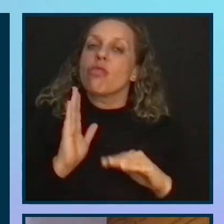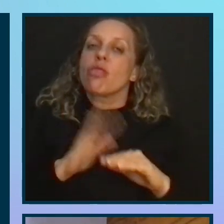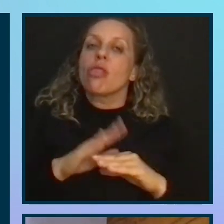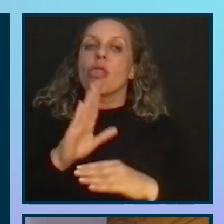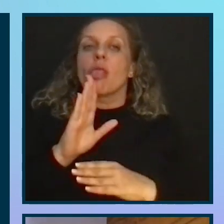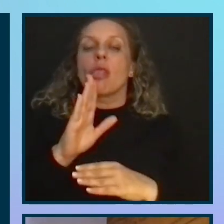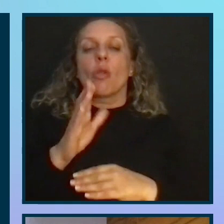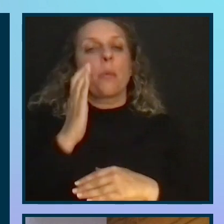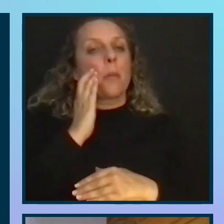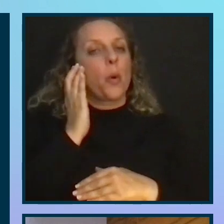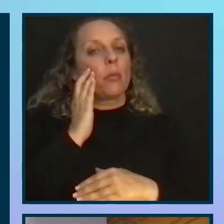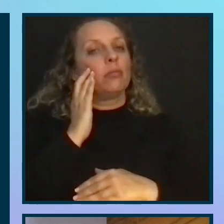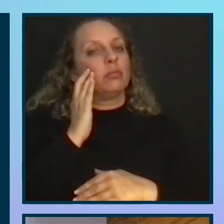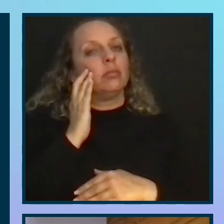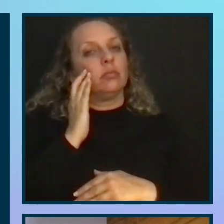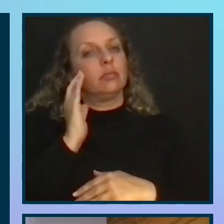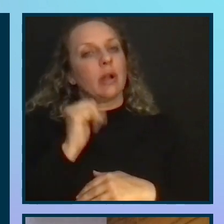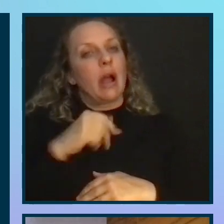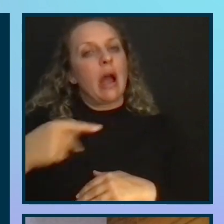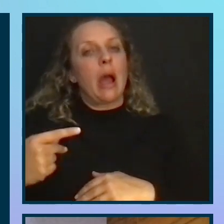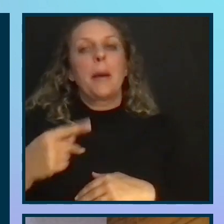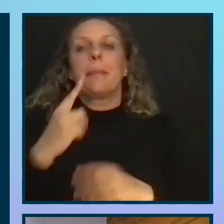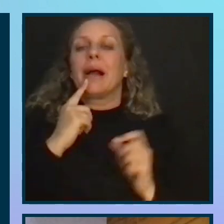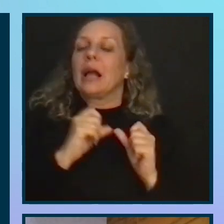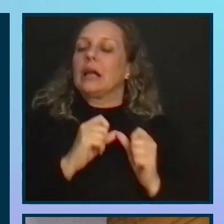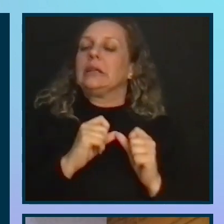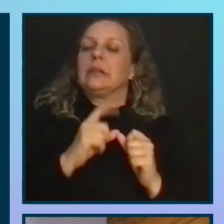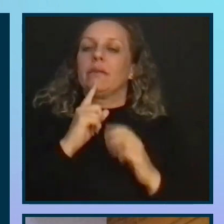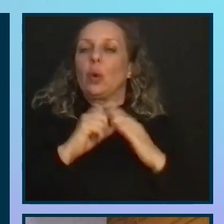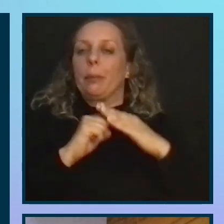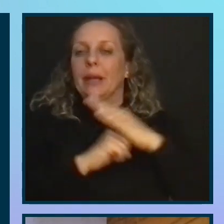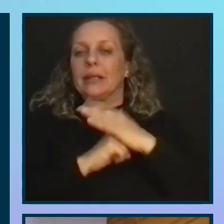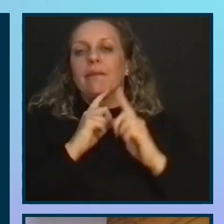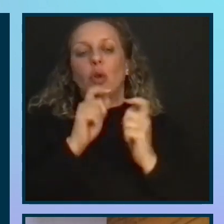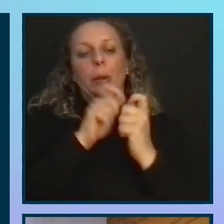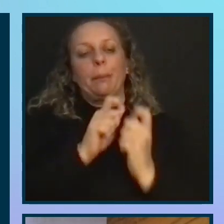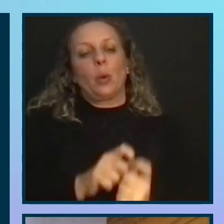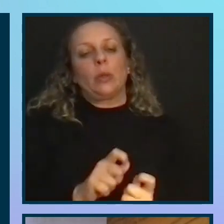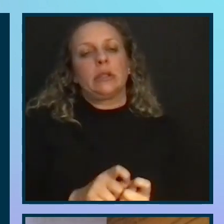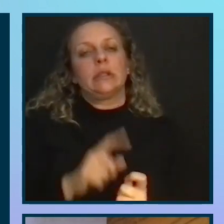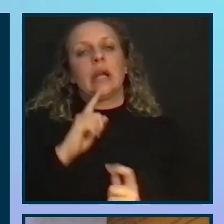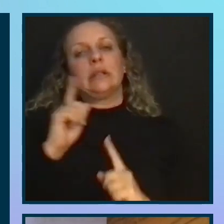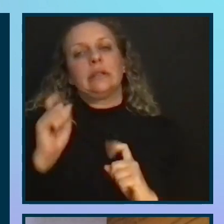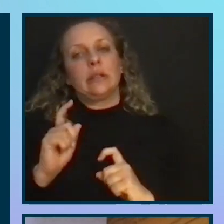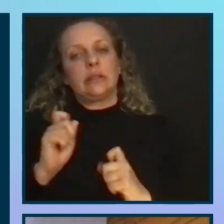and provides a consistent reference as well, the baseline for components testing components